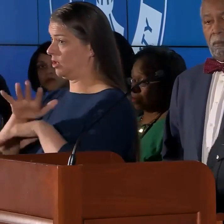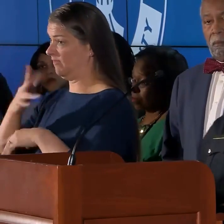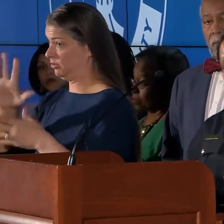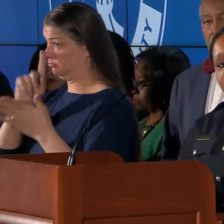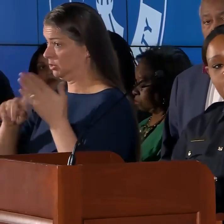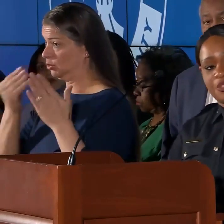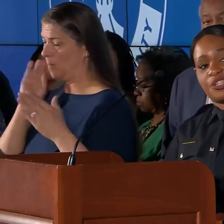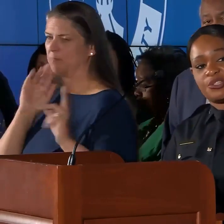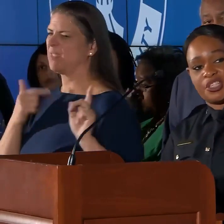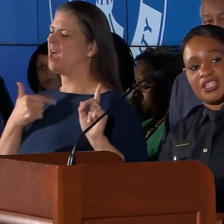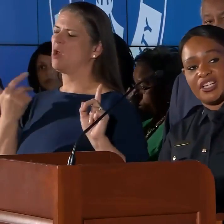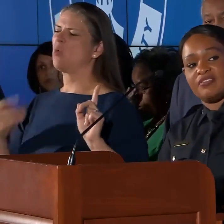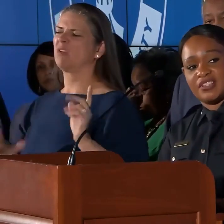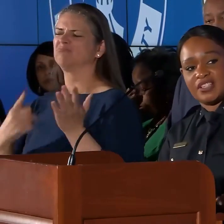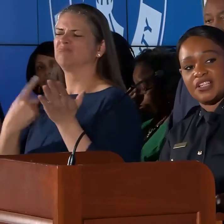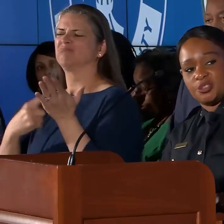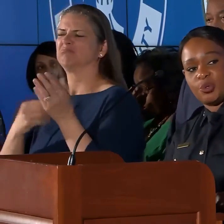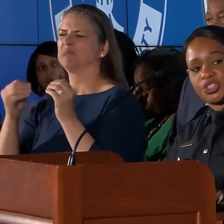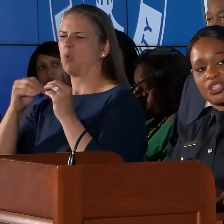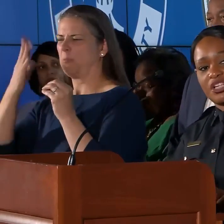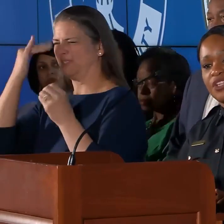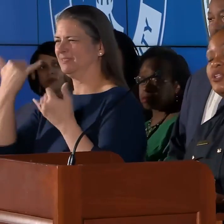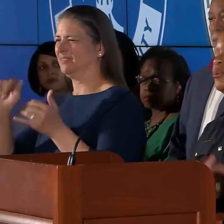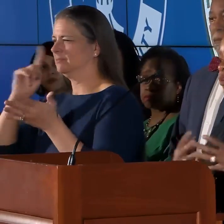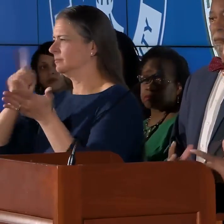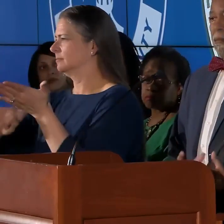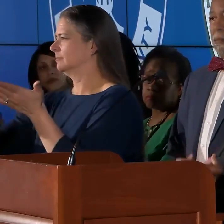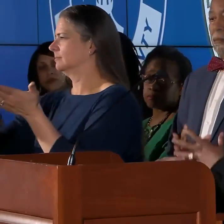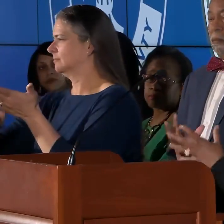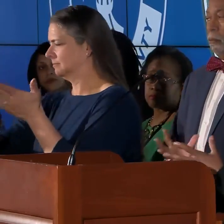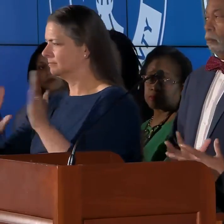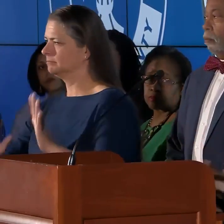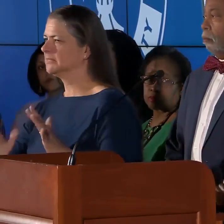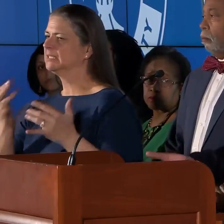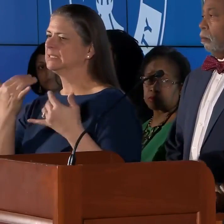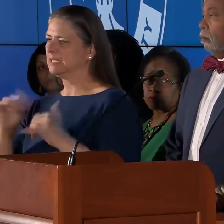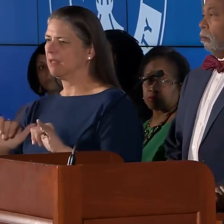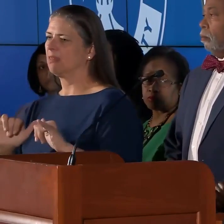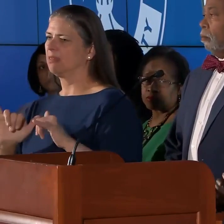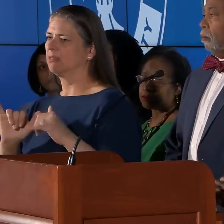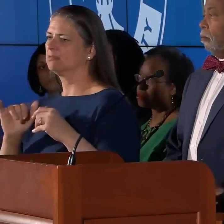and I want to get into particulars on that investigation portion of it. But again, it is ongoing. So I respect your questions.